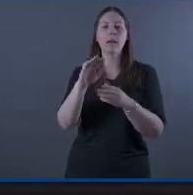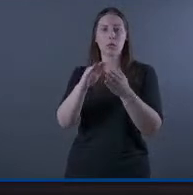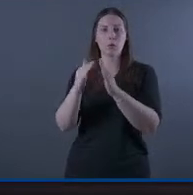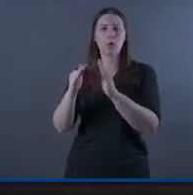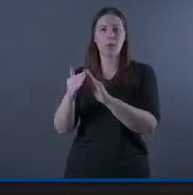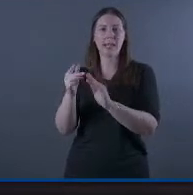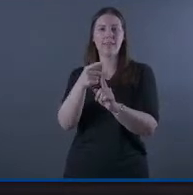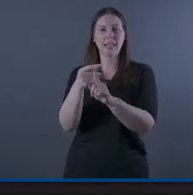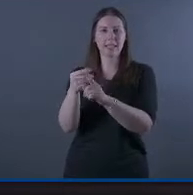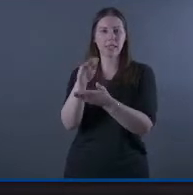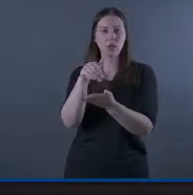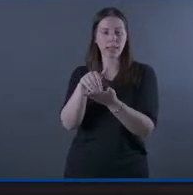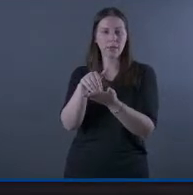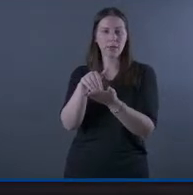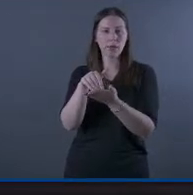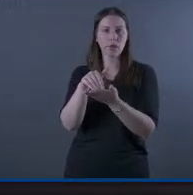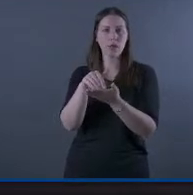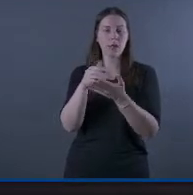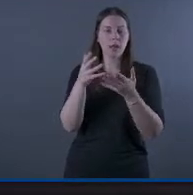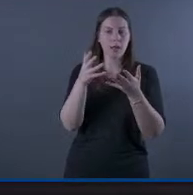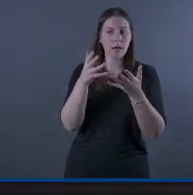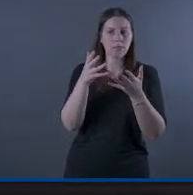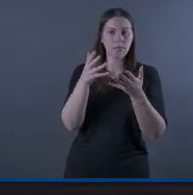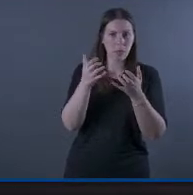a couple of key, broad points.